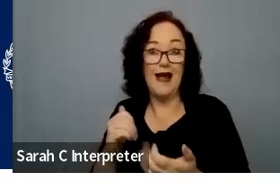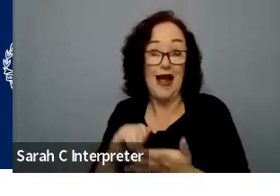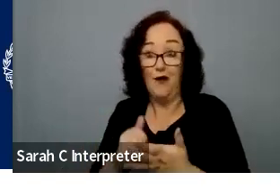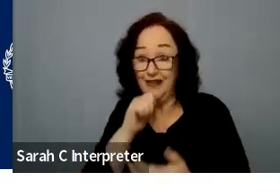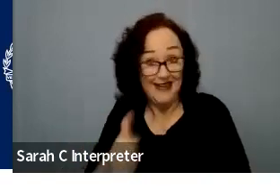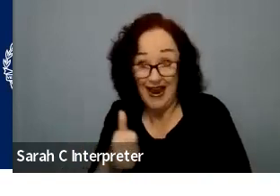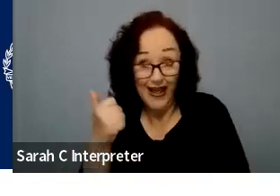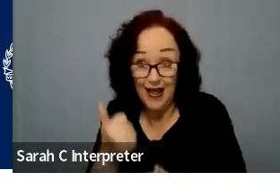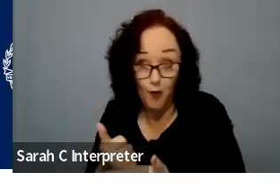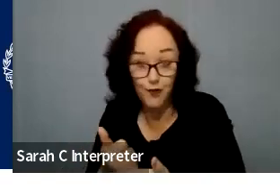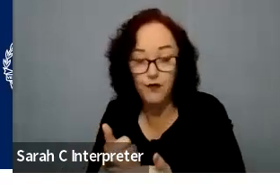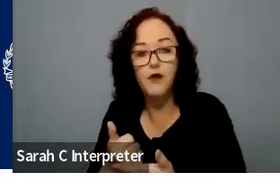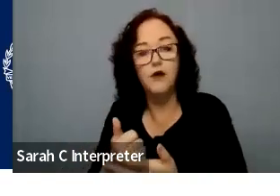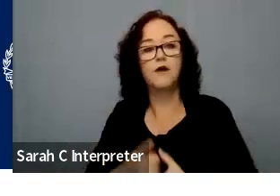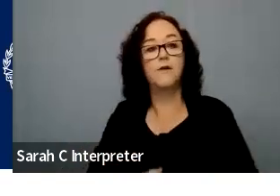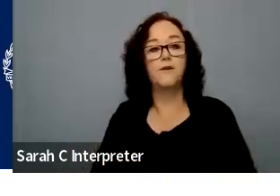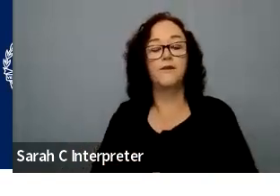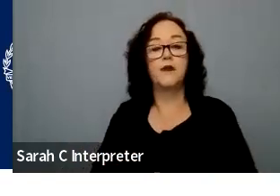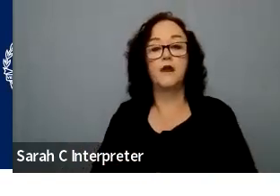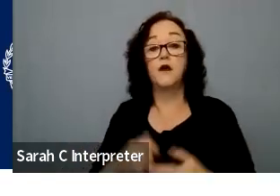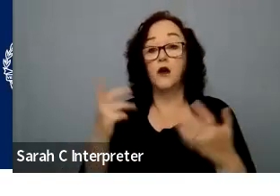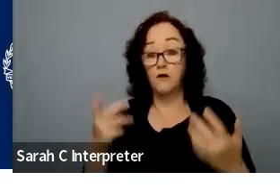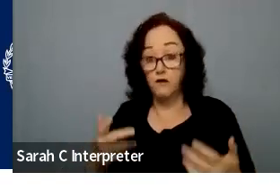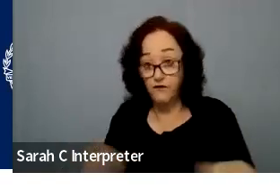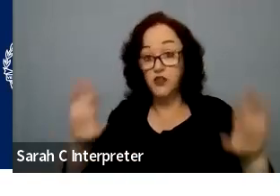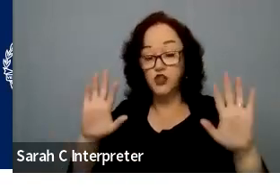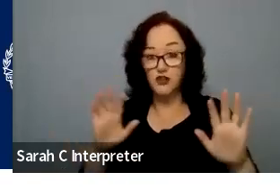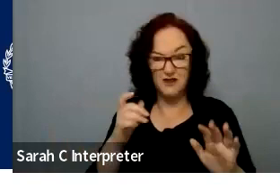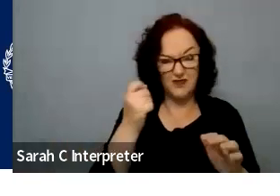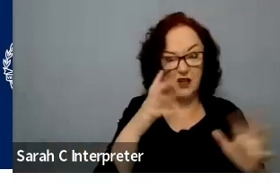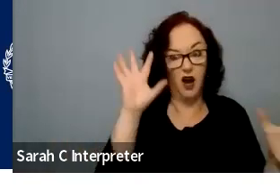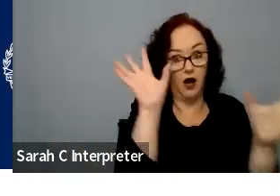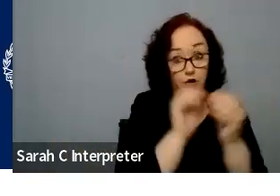So once that was all done this is a two-hour altogether, a two-hour simulation,